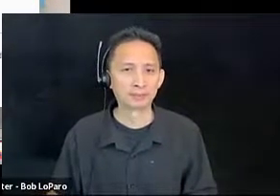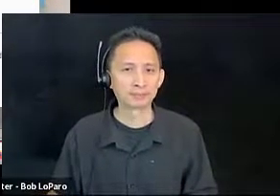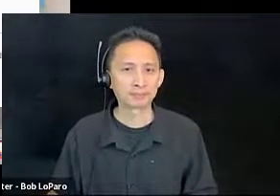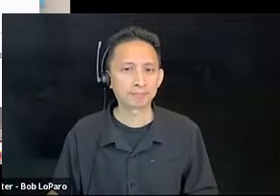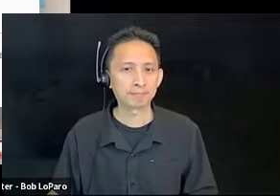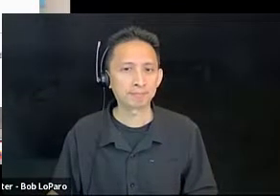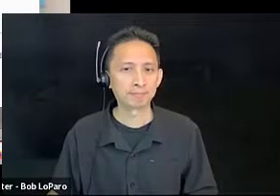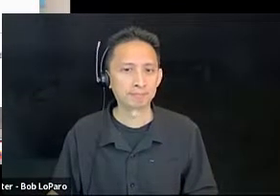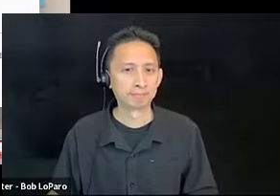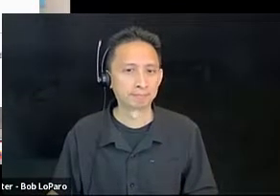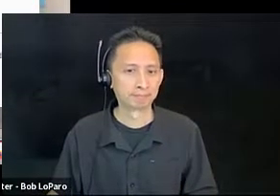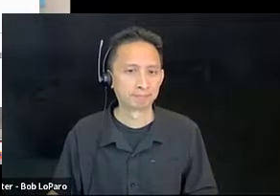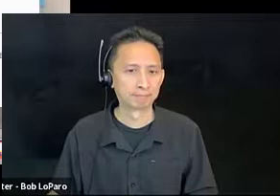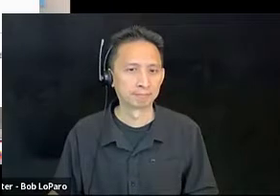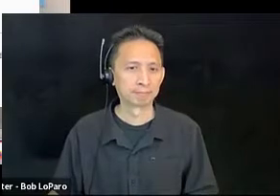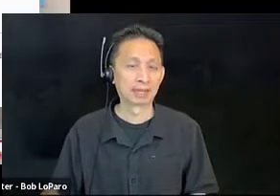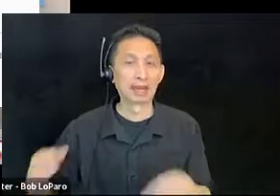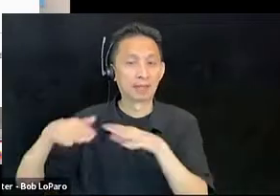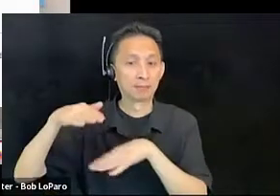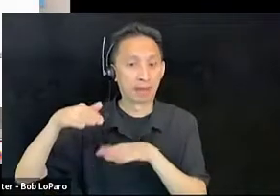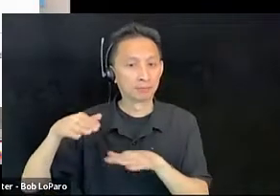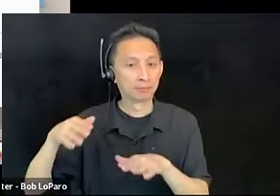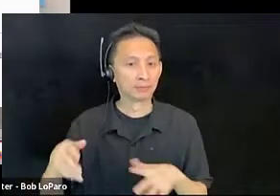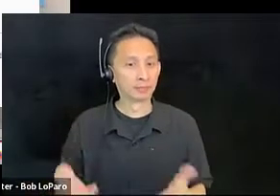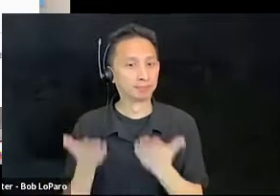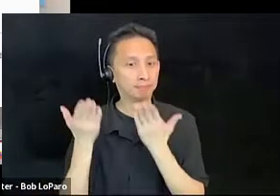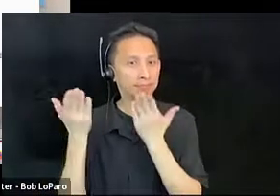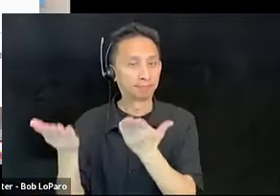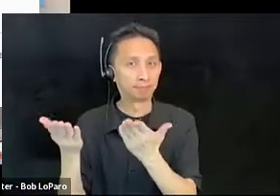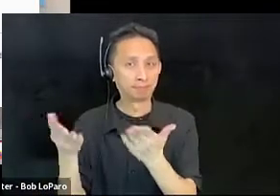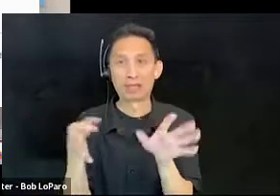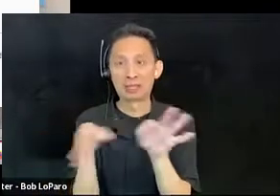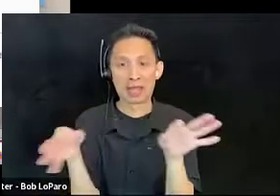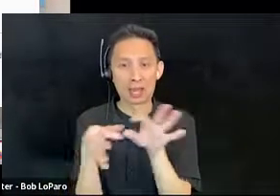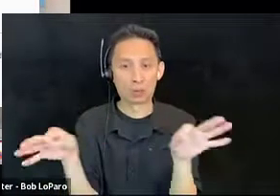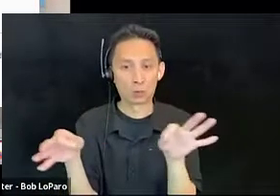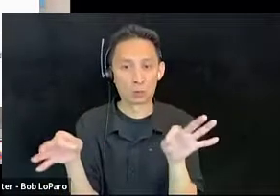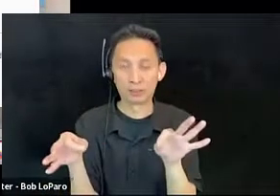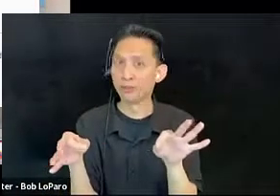for receptive access to sign language as well as what we call tactal input systems,